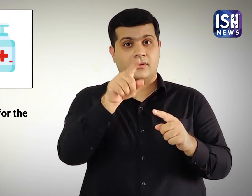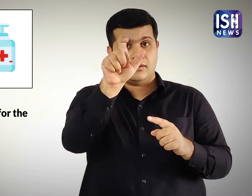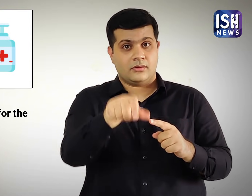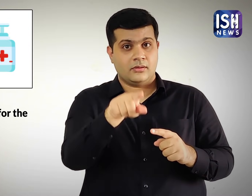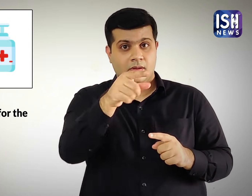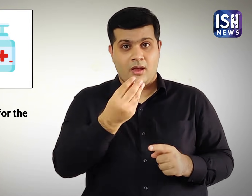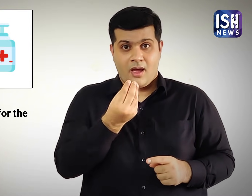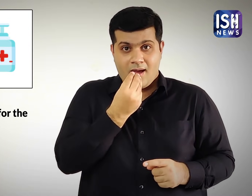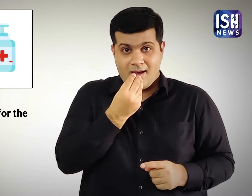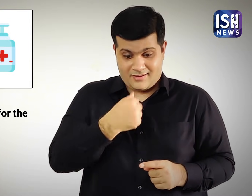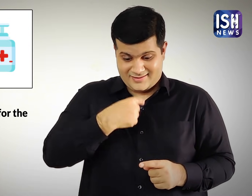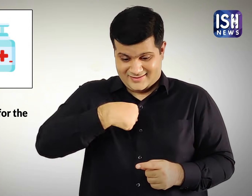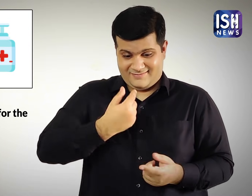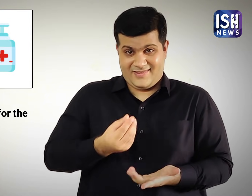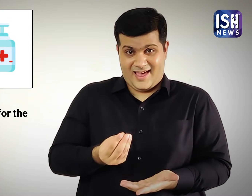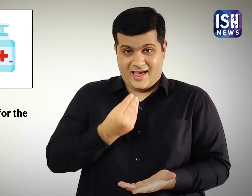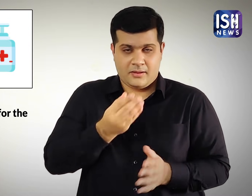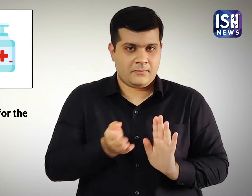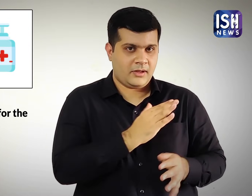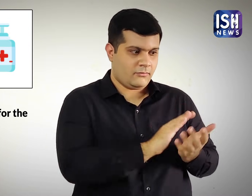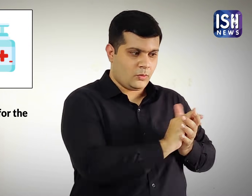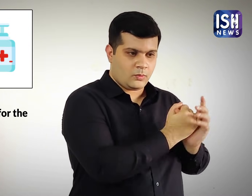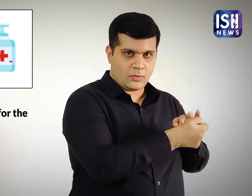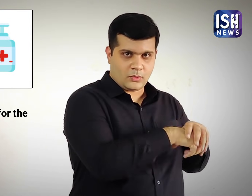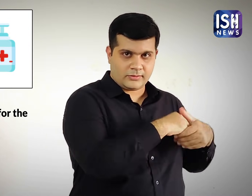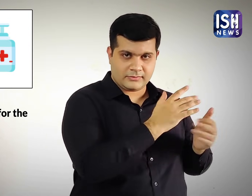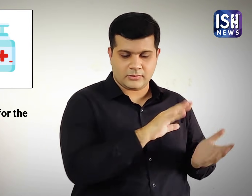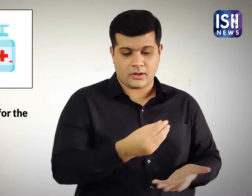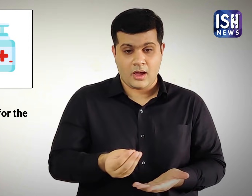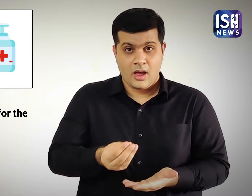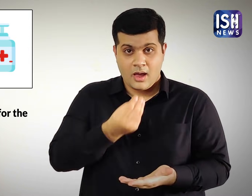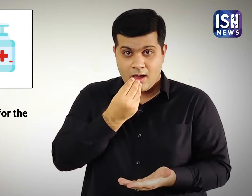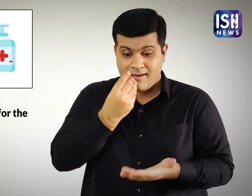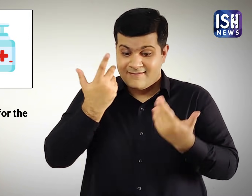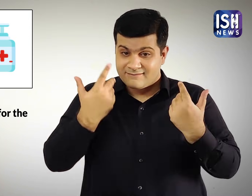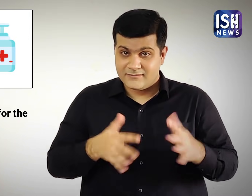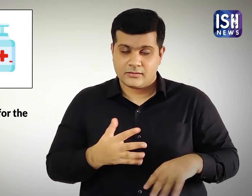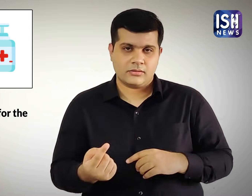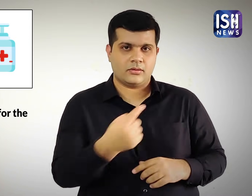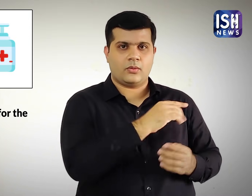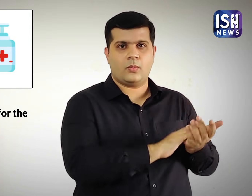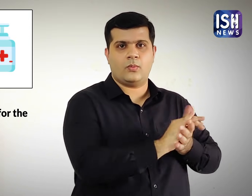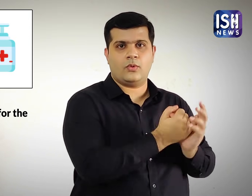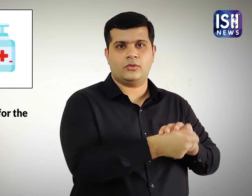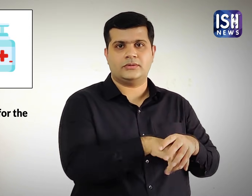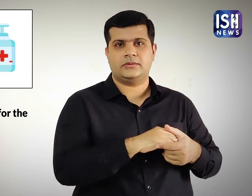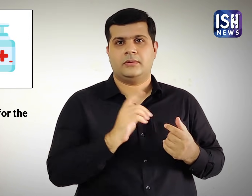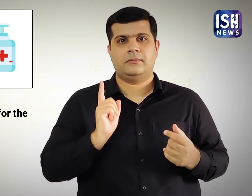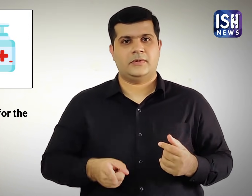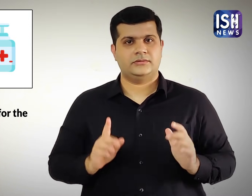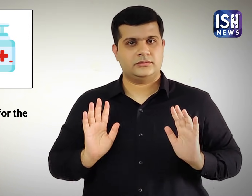Hands must be washed before and after eating.